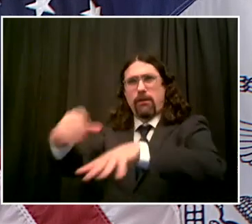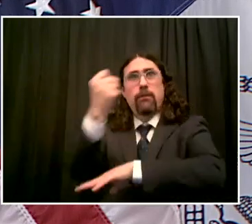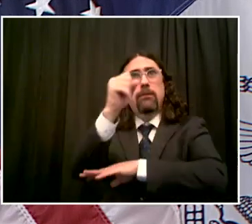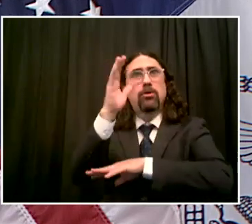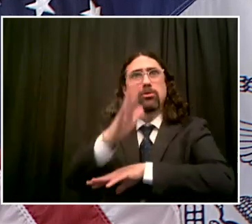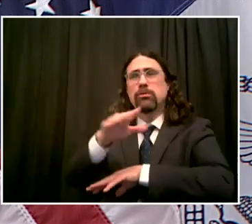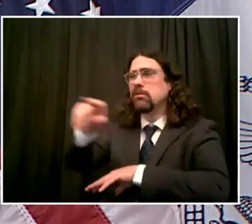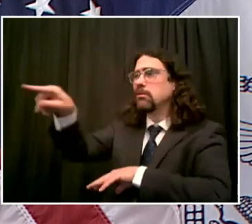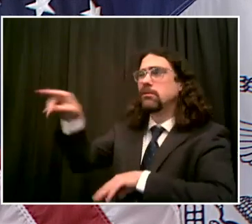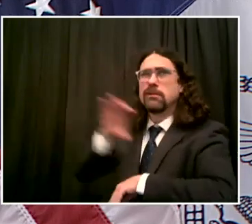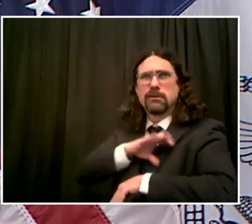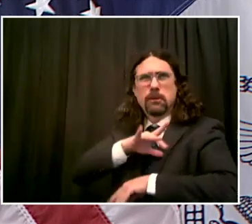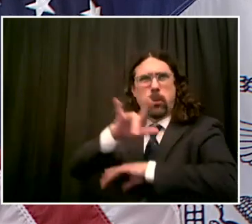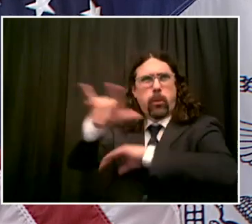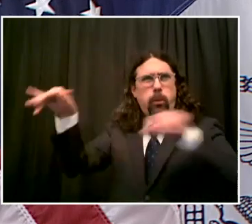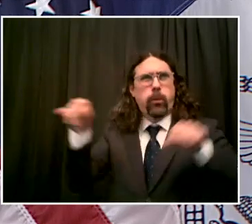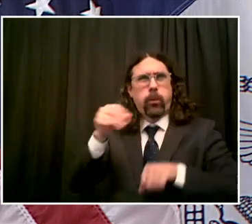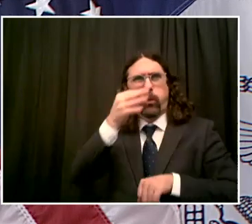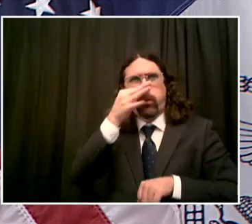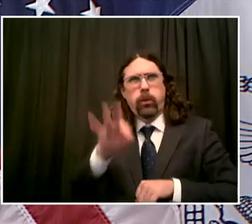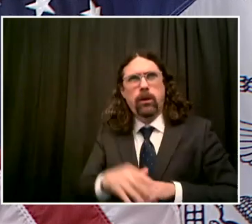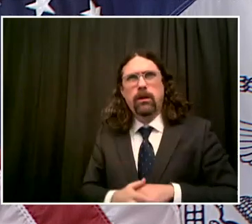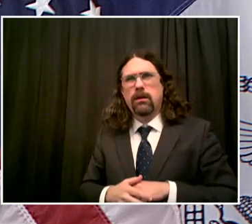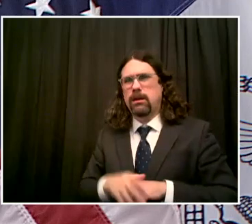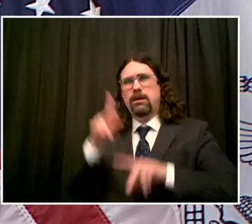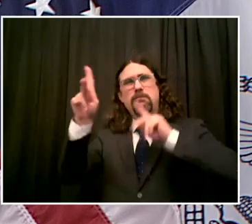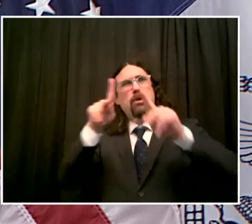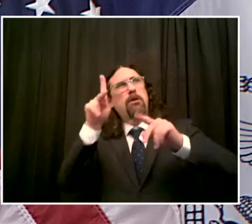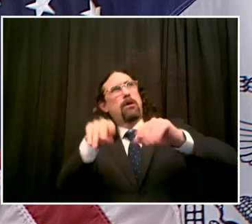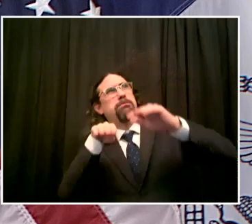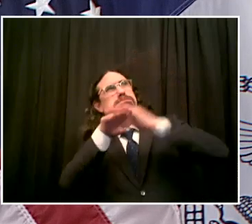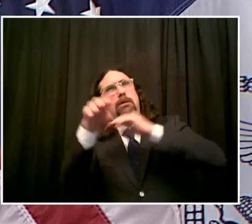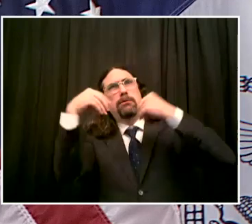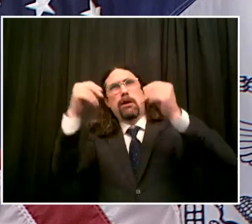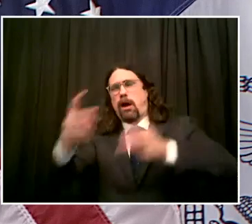FOR MULTIPLE SIDES -- E'WRE NOT DOING THIRDLY KATIE.